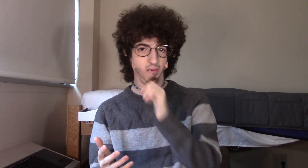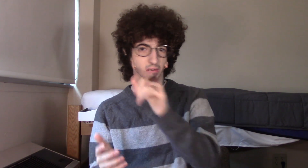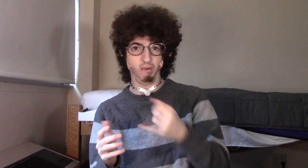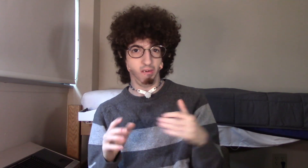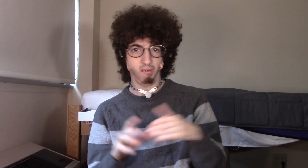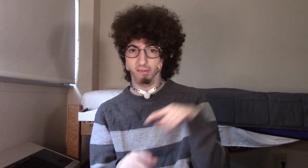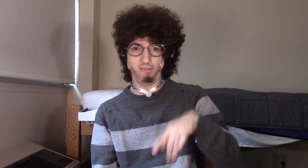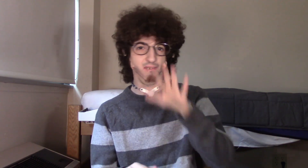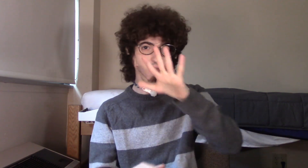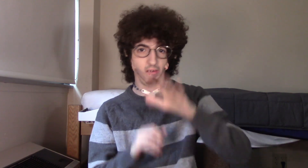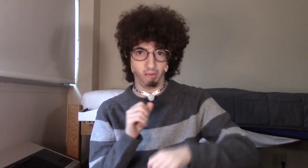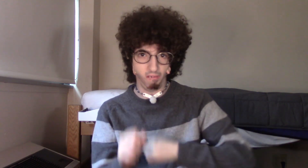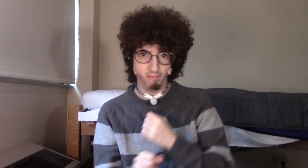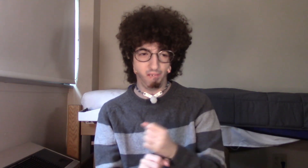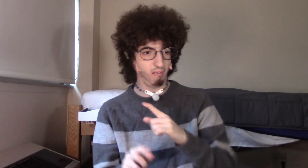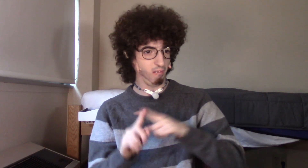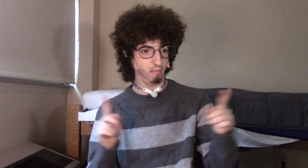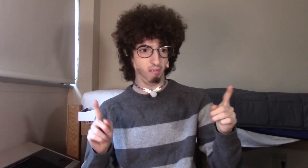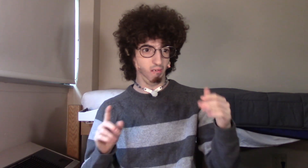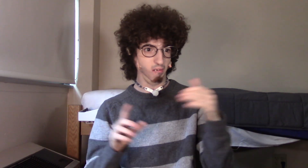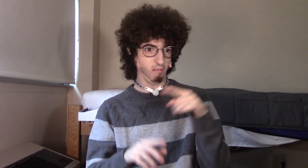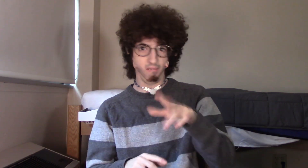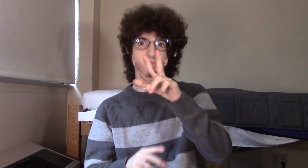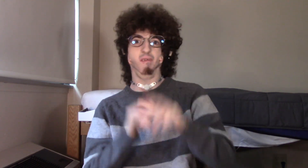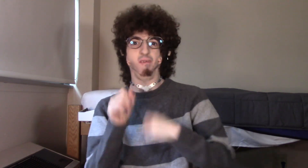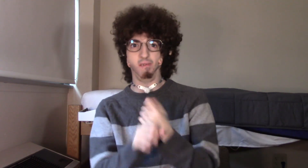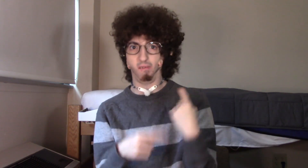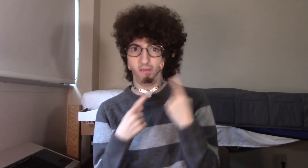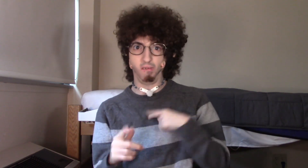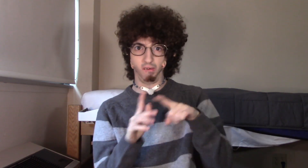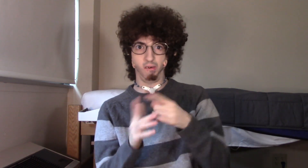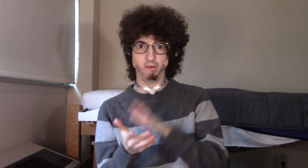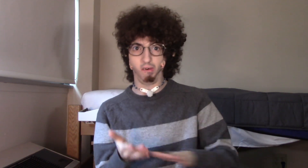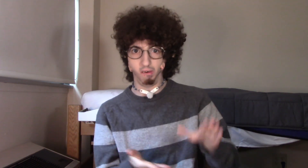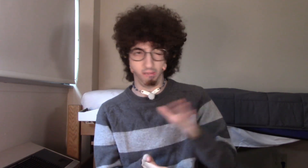Not just in these five years, but in these three years since I started college